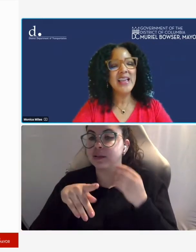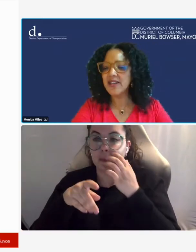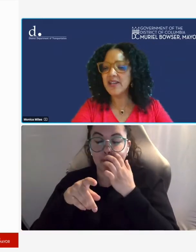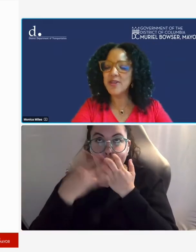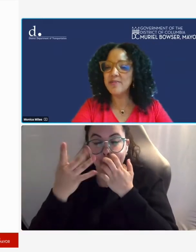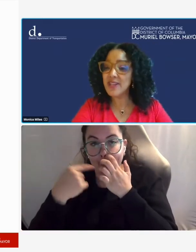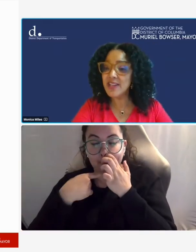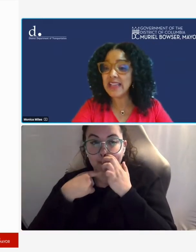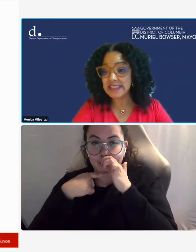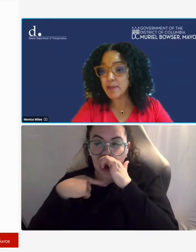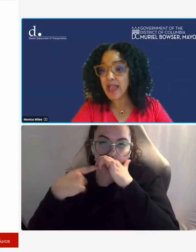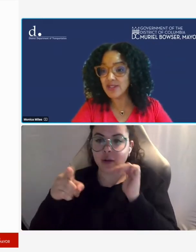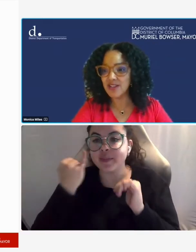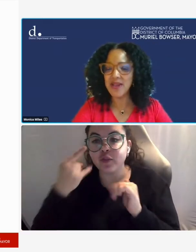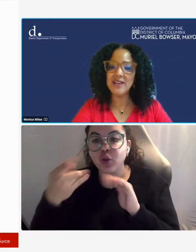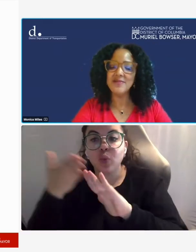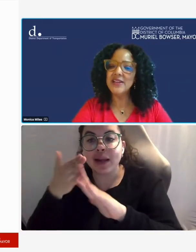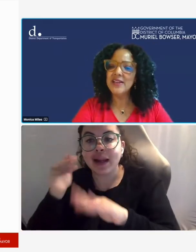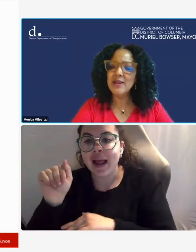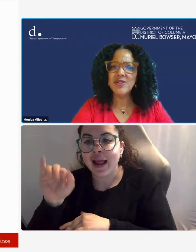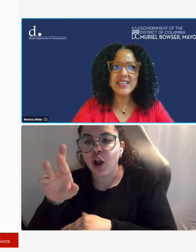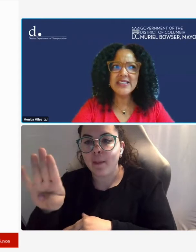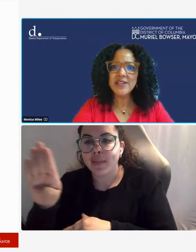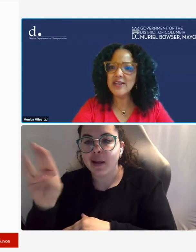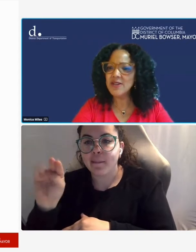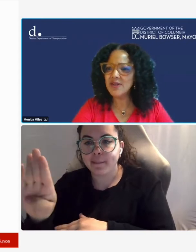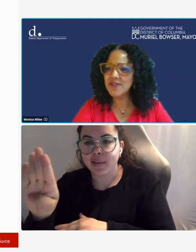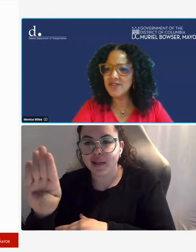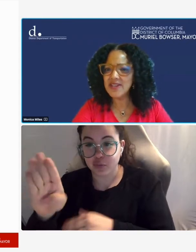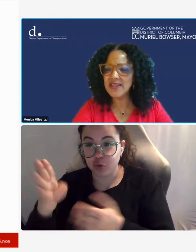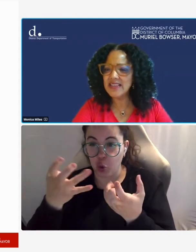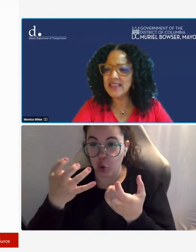airbnb in that same house that you have would you let somebody come in off the street and live in